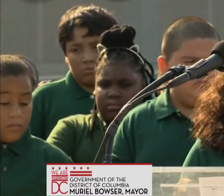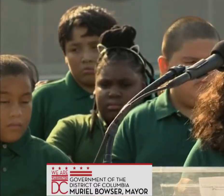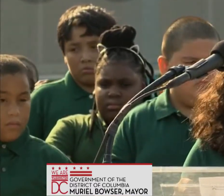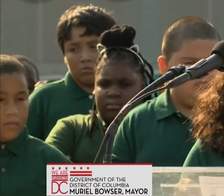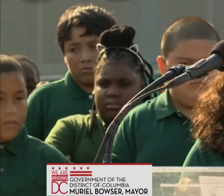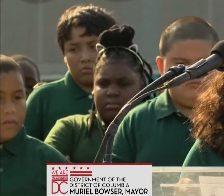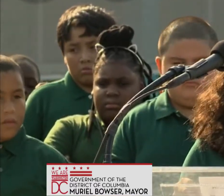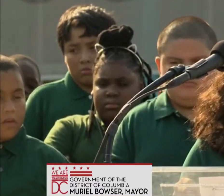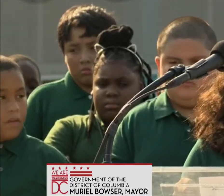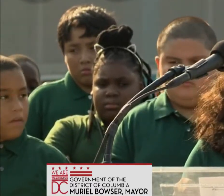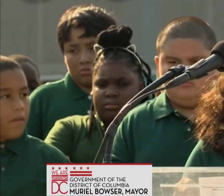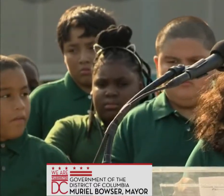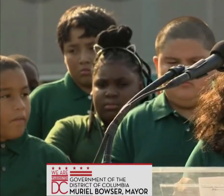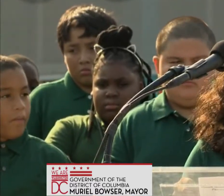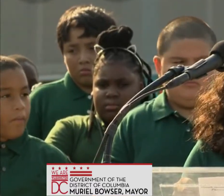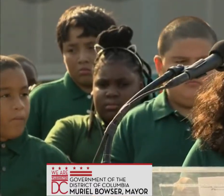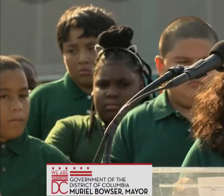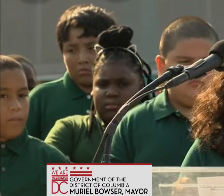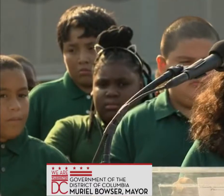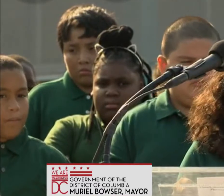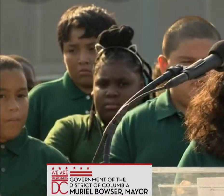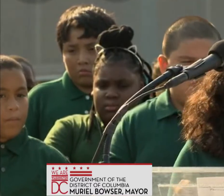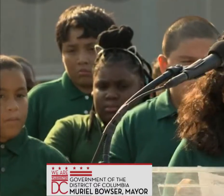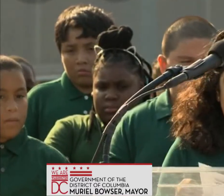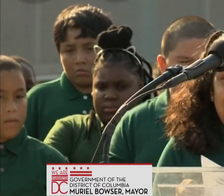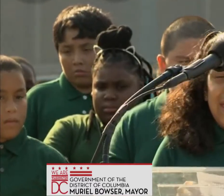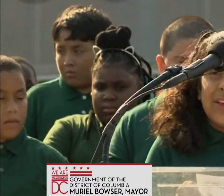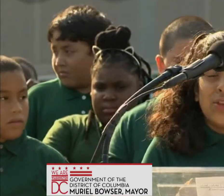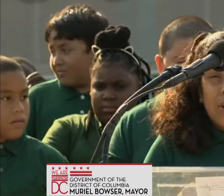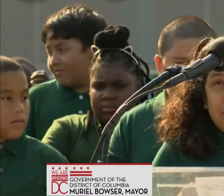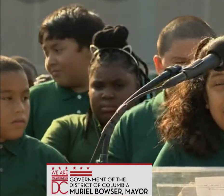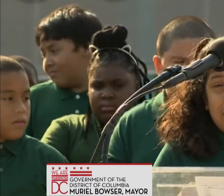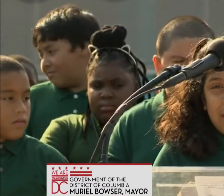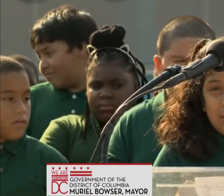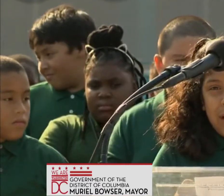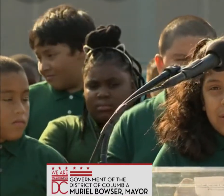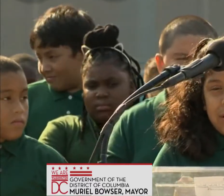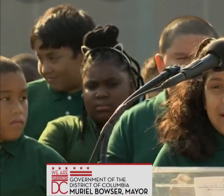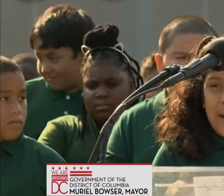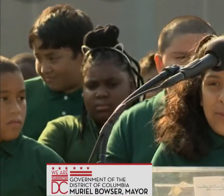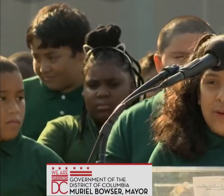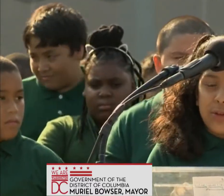mi casa favorito de la escuela es que todo ami Amy Driskell a Sun Tan bonus